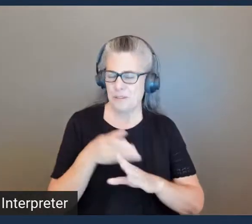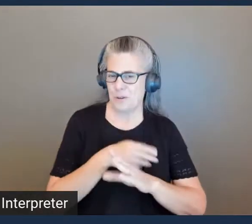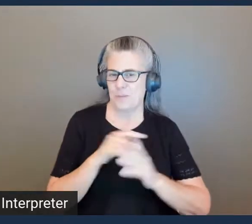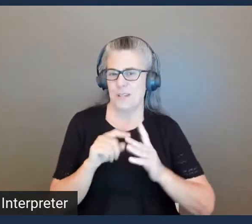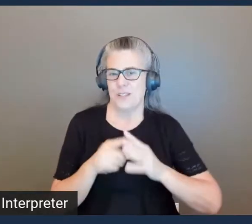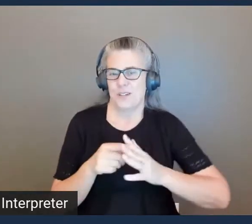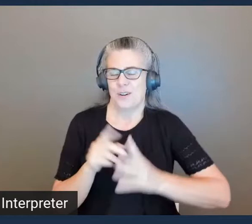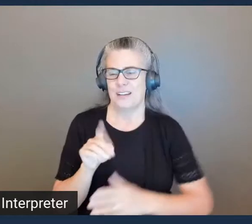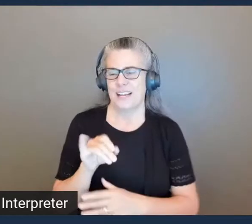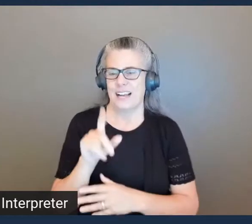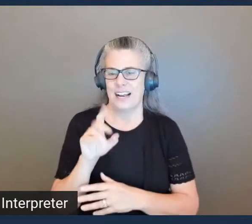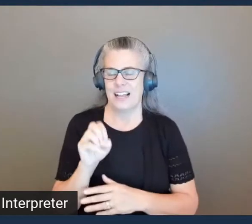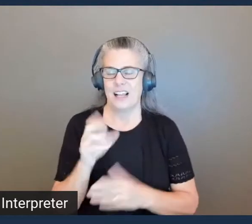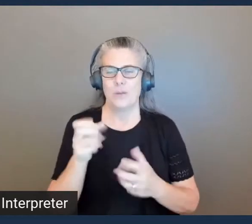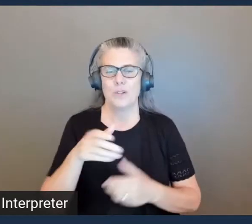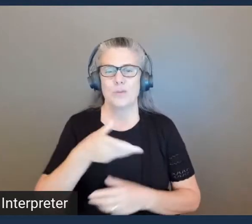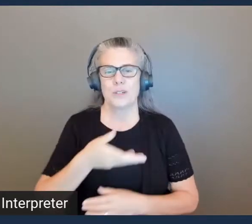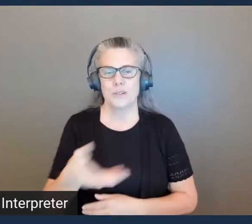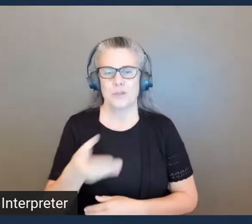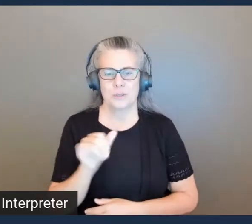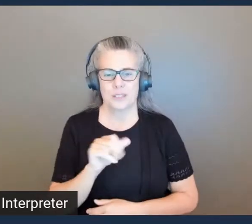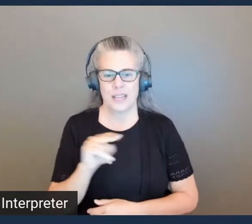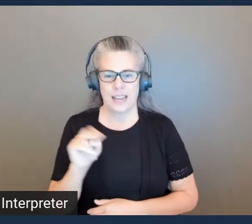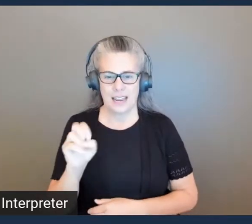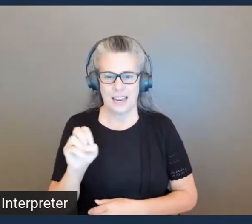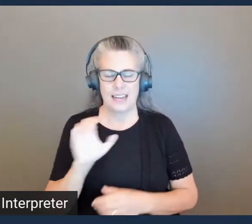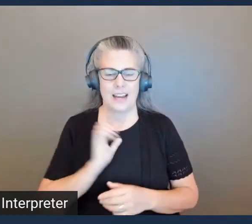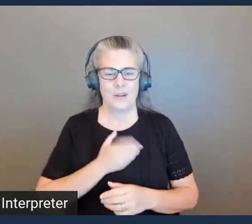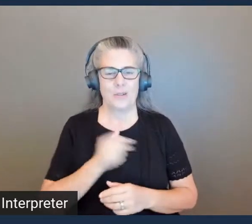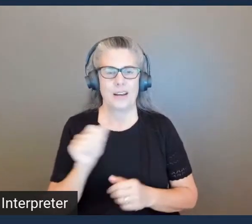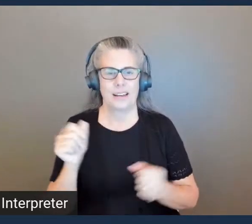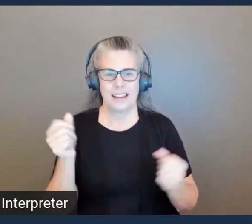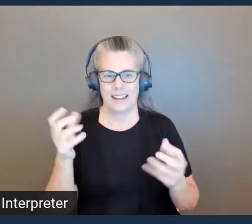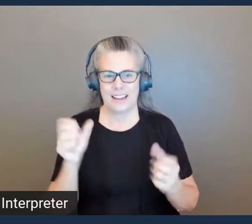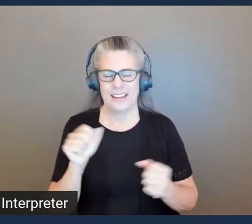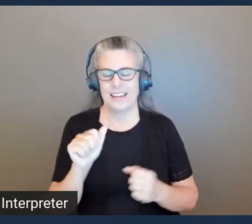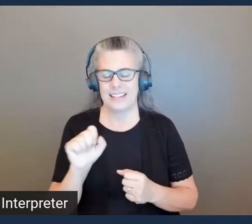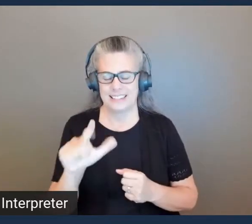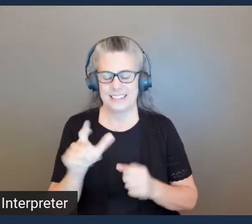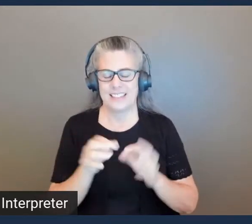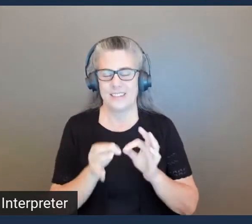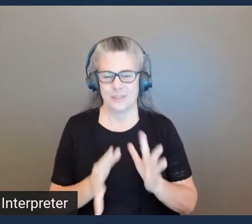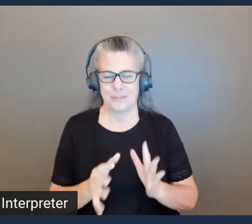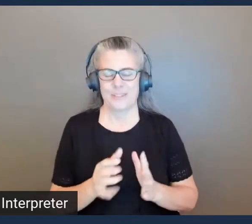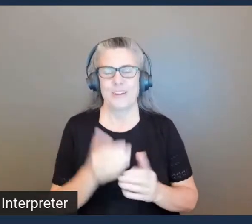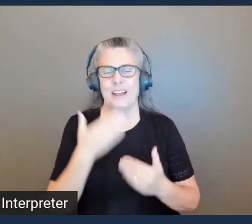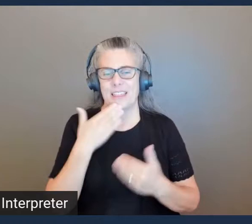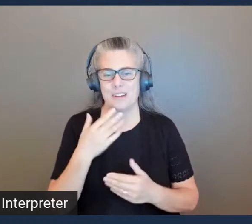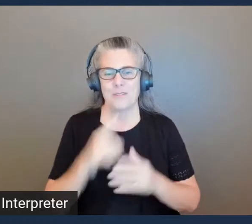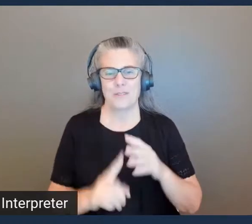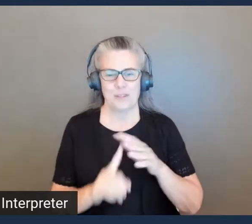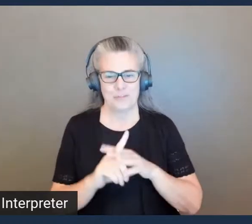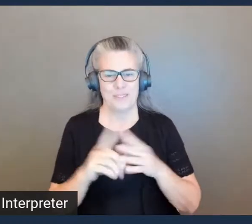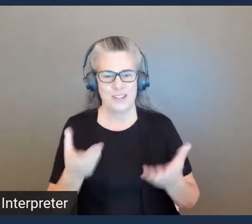I wanna introduce Anne, Anne is our ASL interpreter. Thank you, Anne, thank you very much for being here. We appreciate both Anne and Meadow here